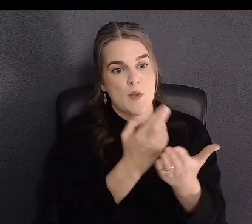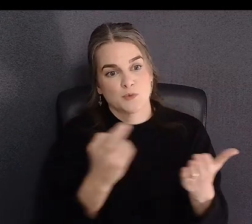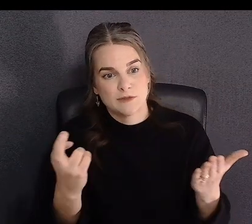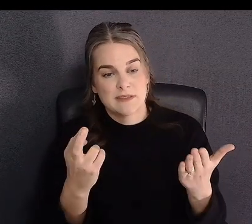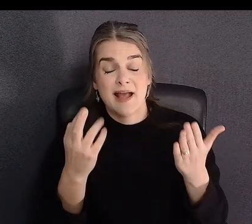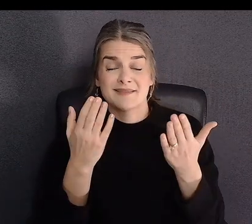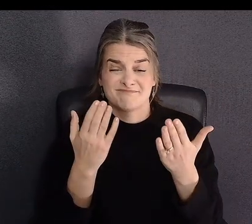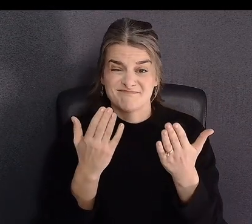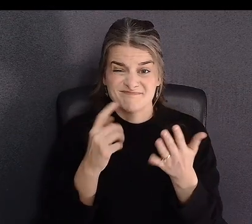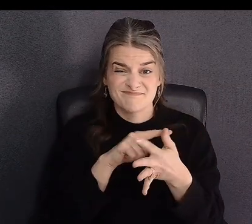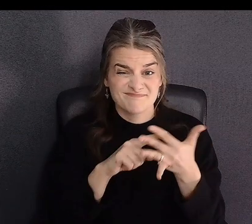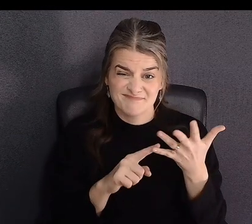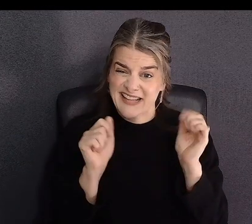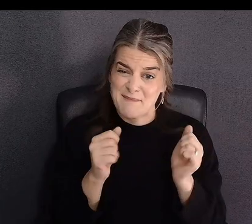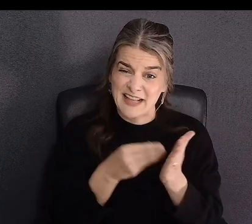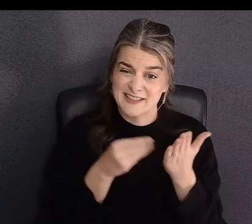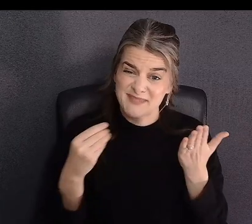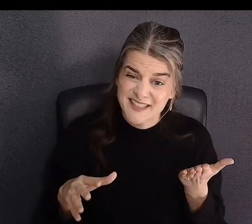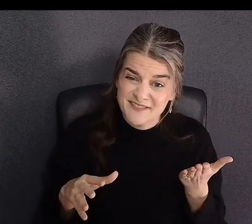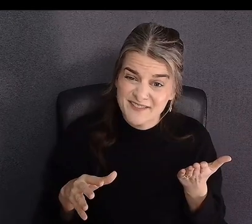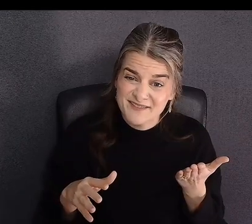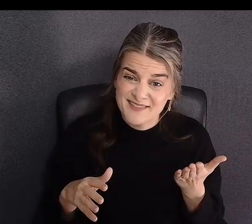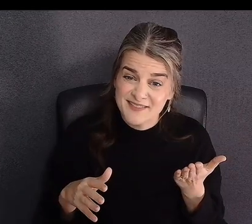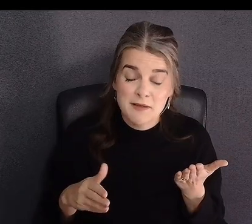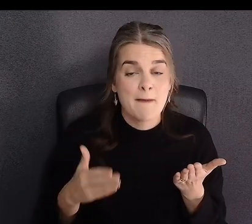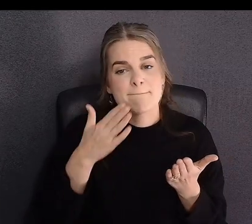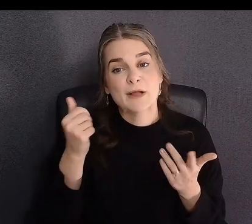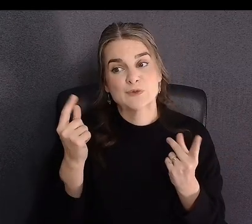So again, I recommend adapting what you have first.